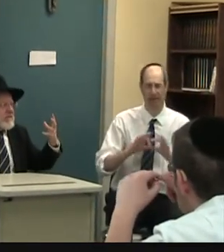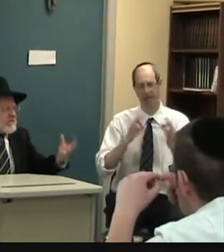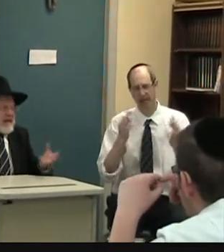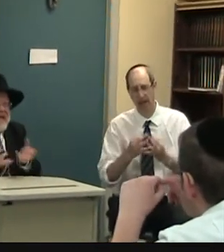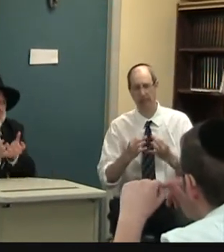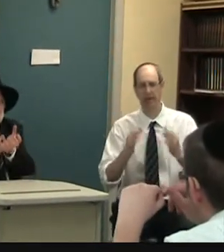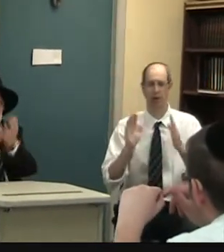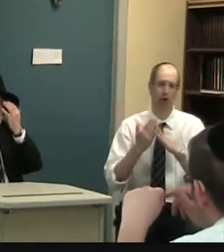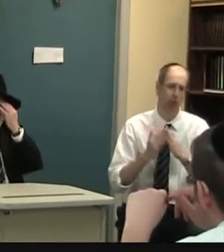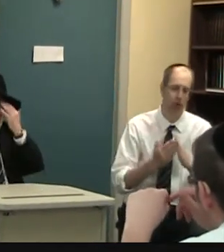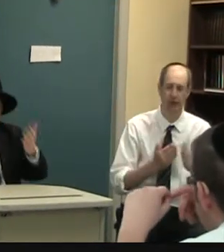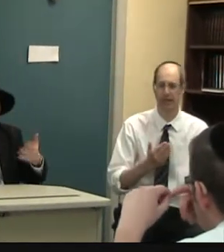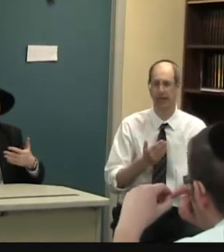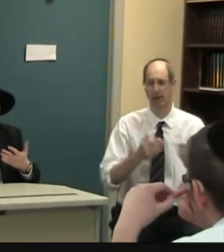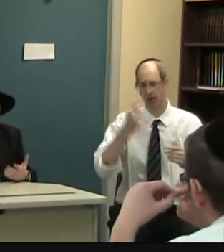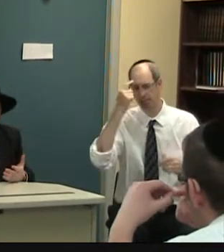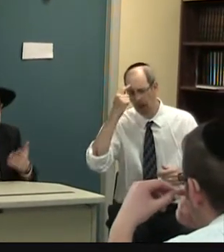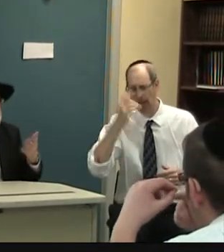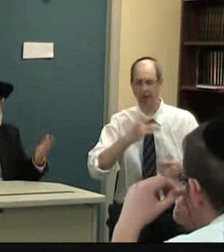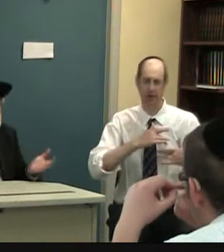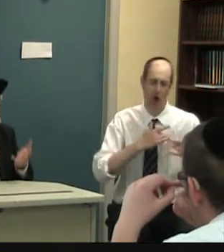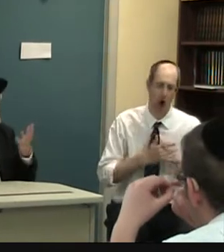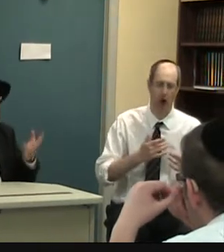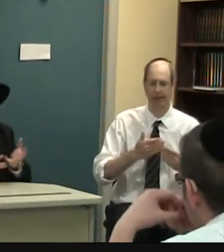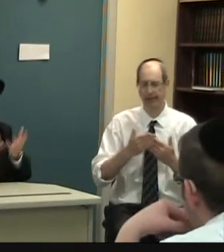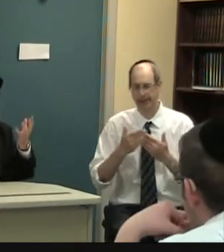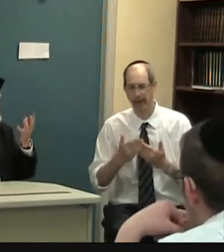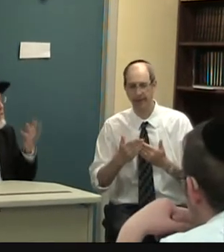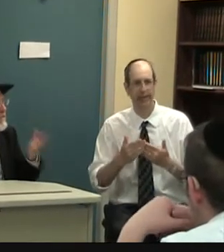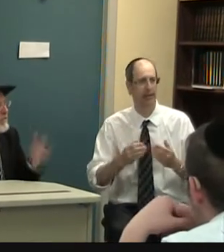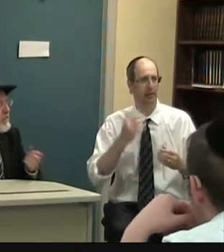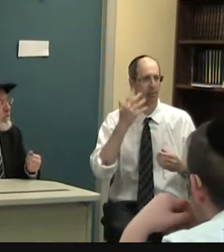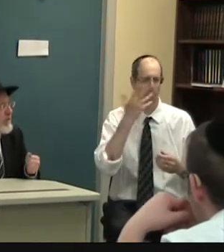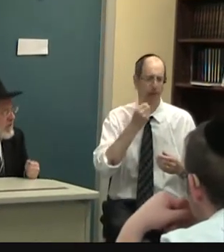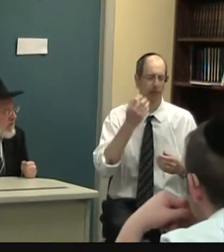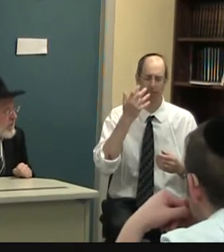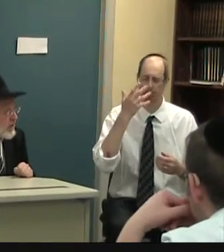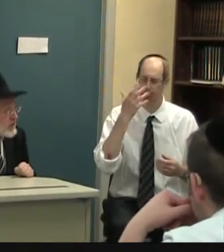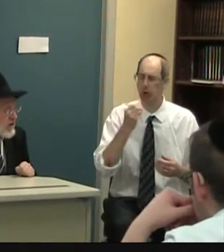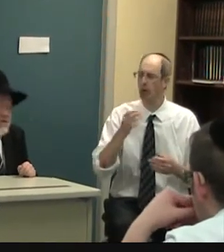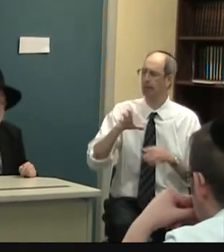Community you the mind you have the heart you have davon you it's such a beautiful beautiful mat under from our cottage whirlpool